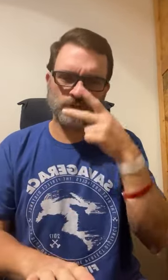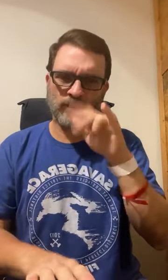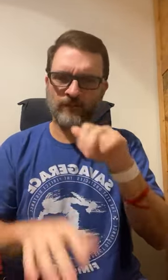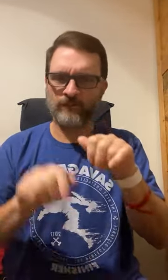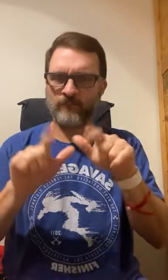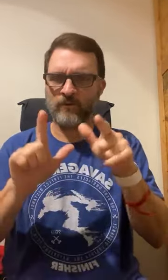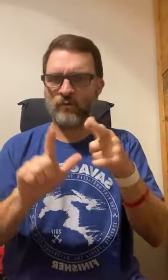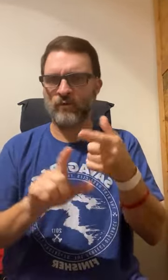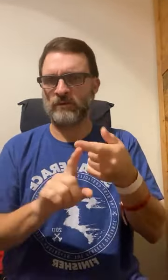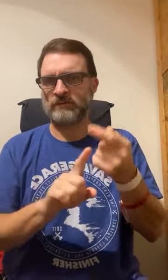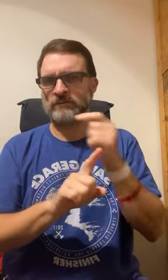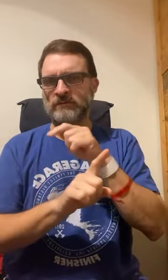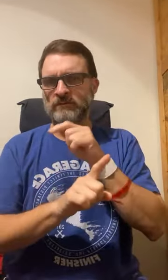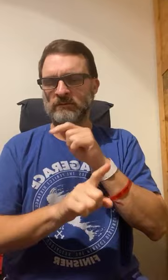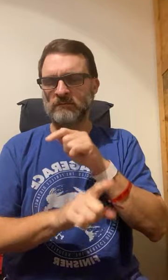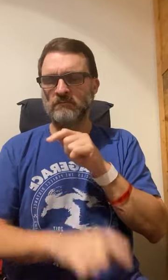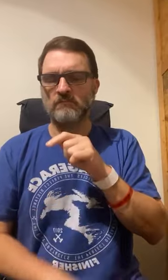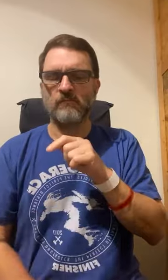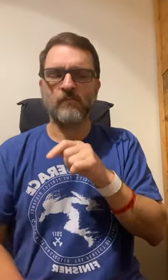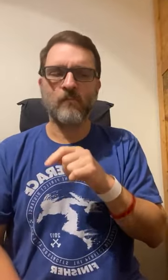As you saw the previous last vlog